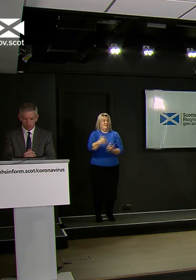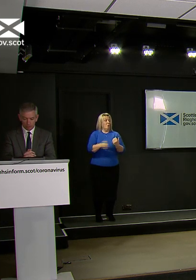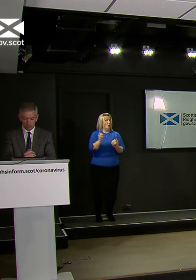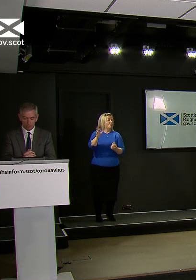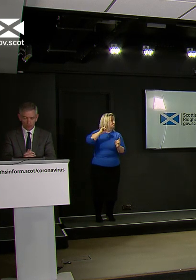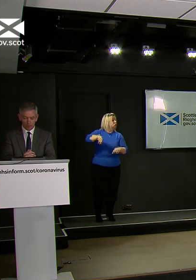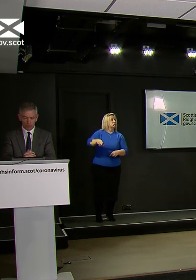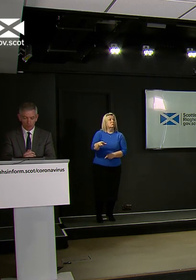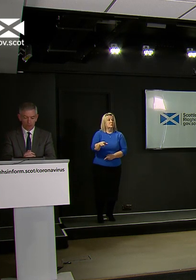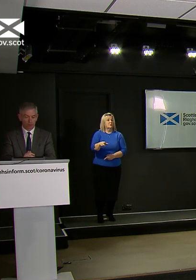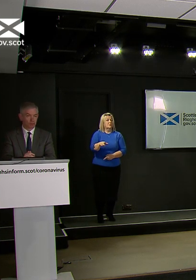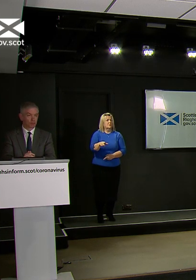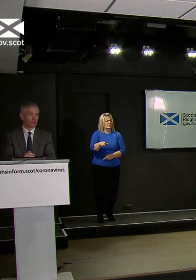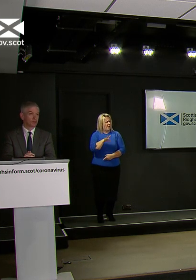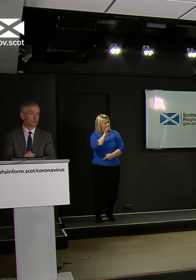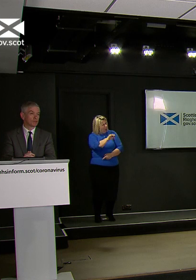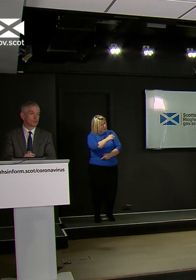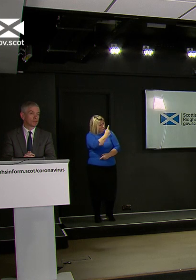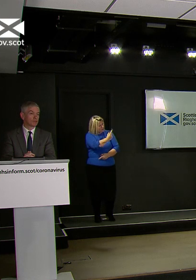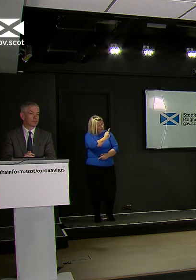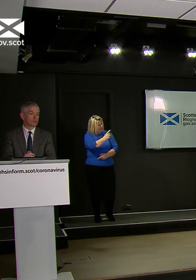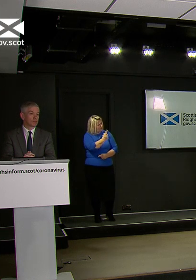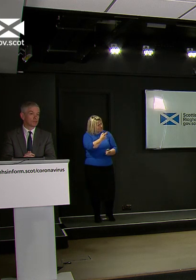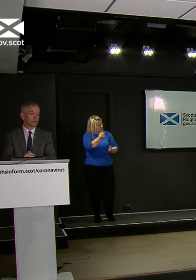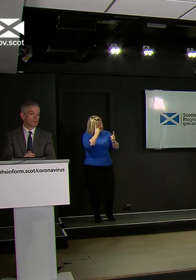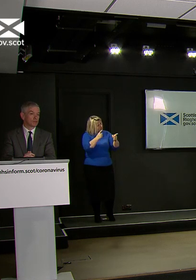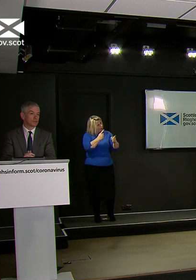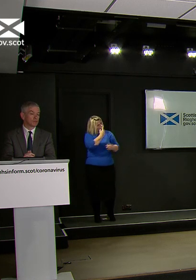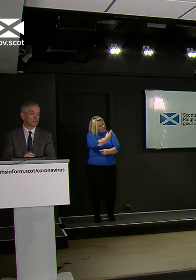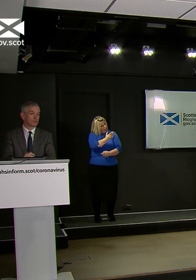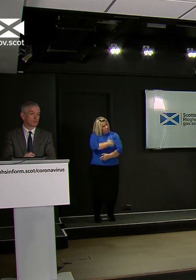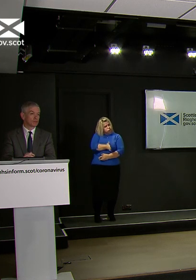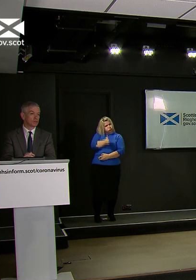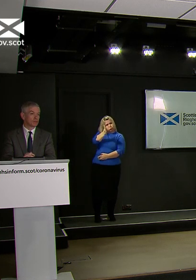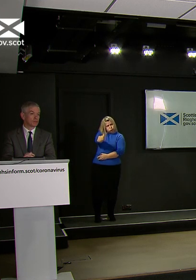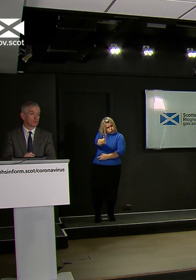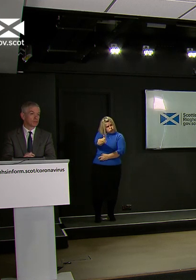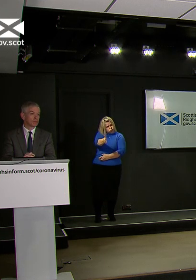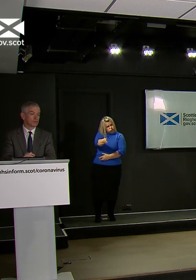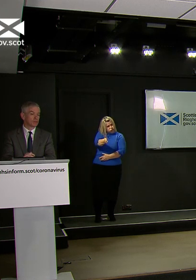all the Cobra meetings about COVID-19 that you have been invited to dial into